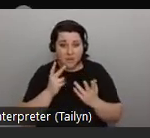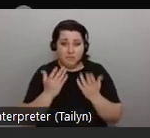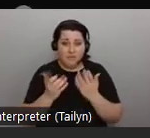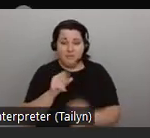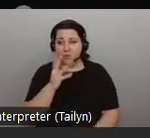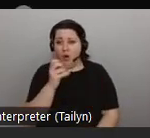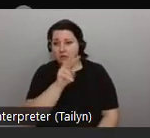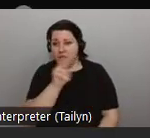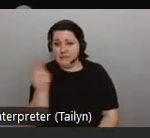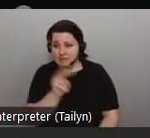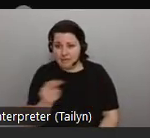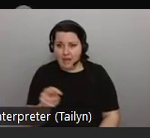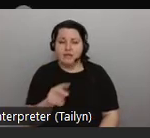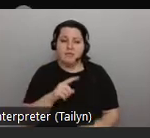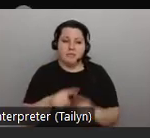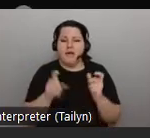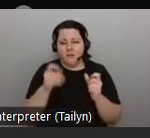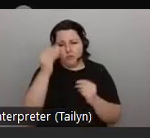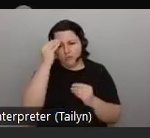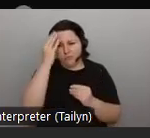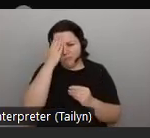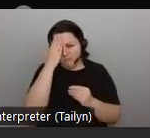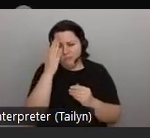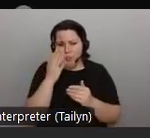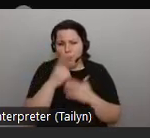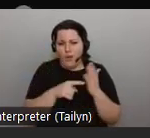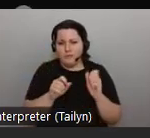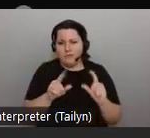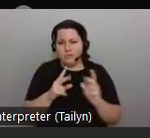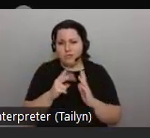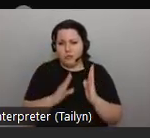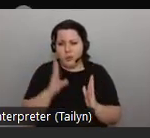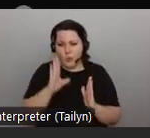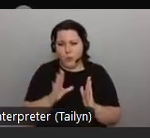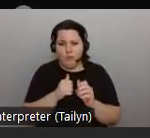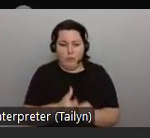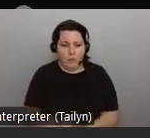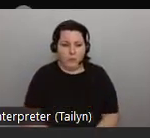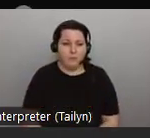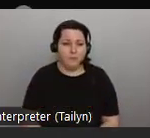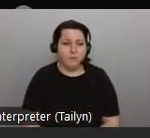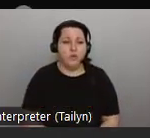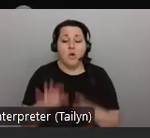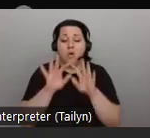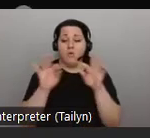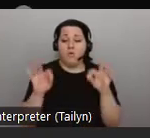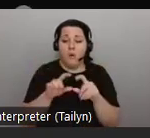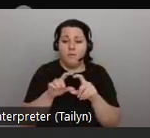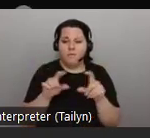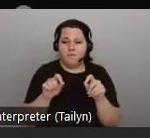information in a way that it reads in a way that